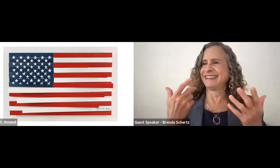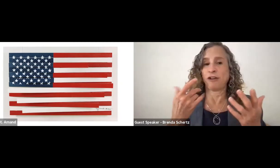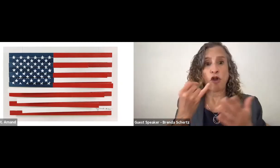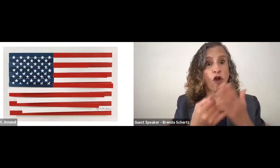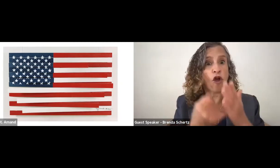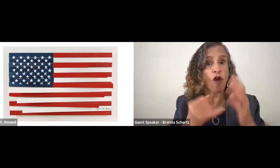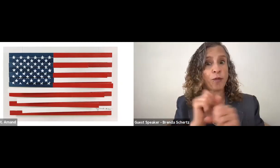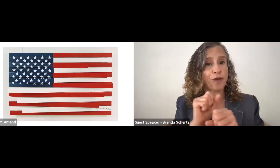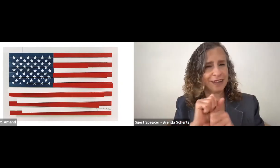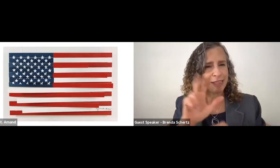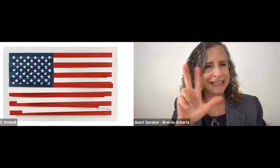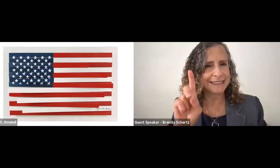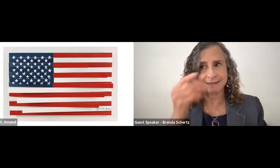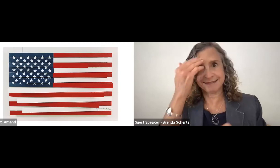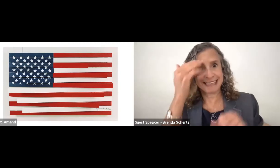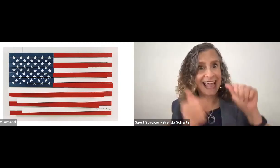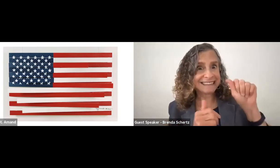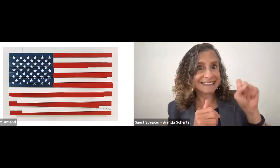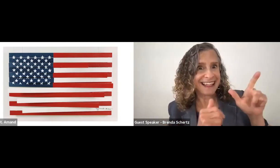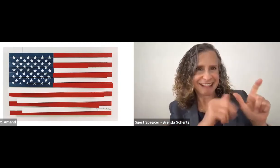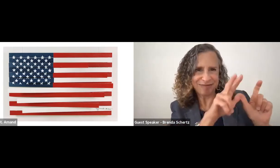with the fingers interlocked, so I think he was trying to show